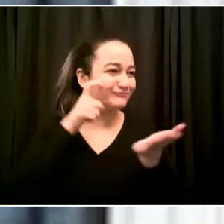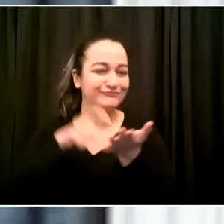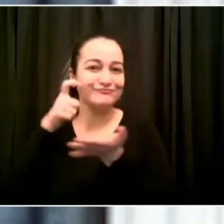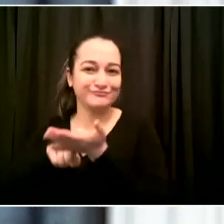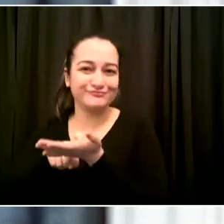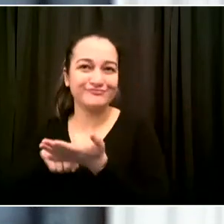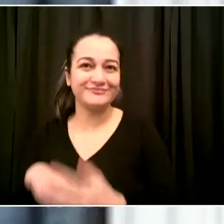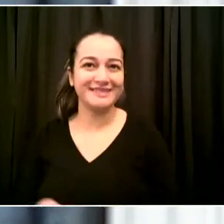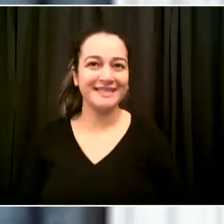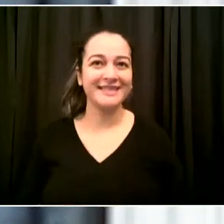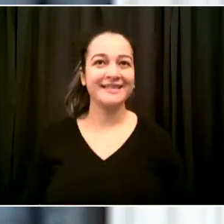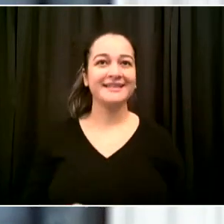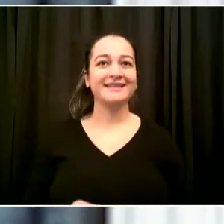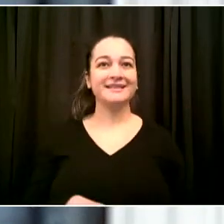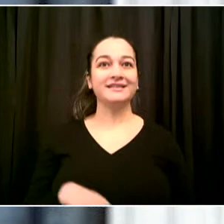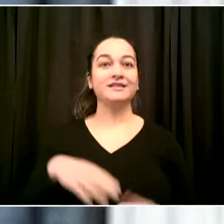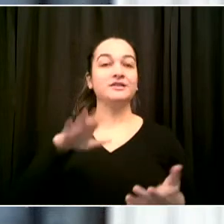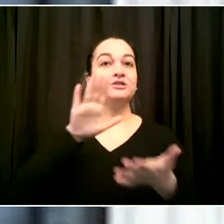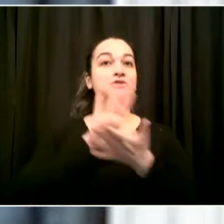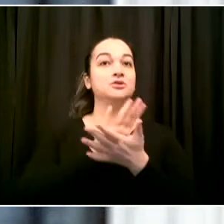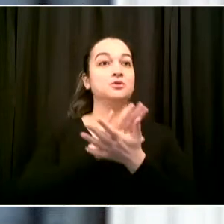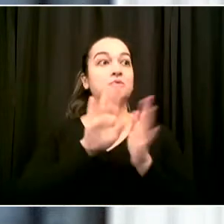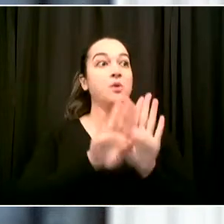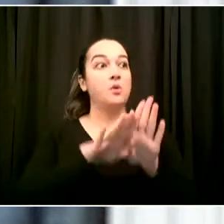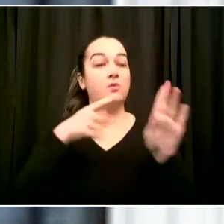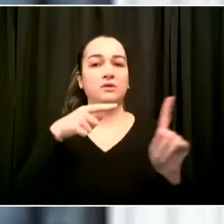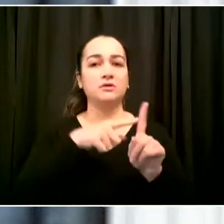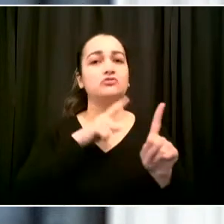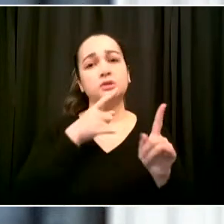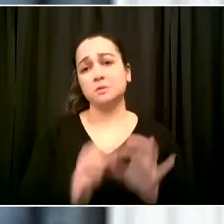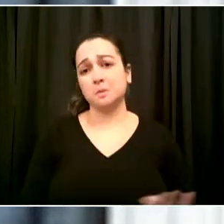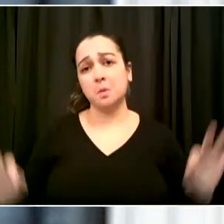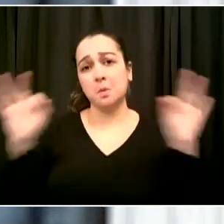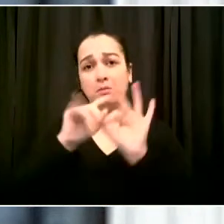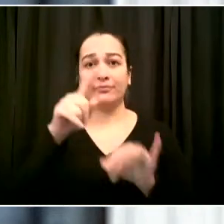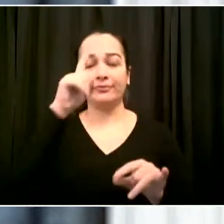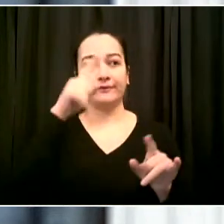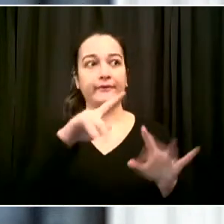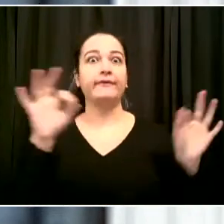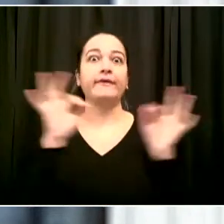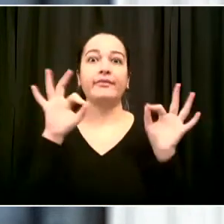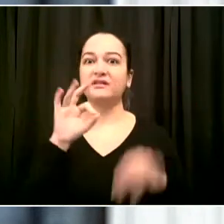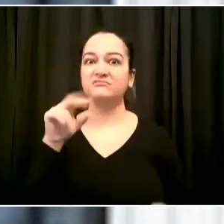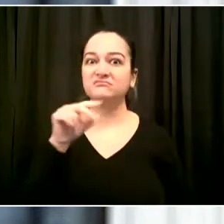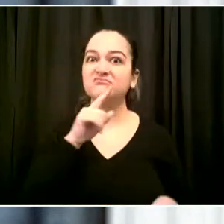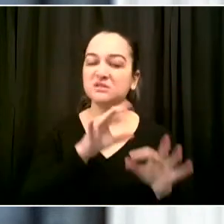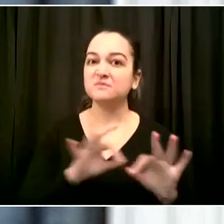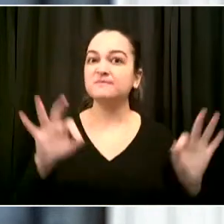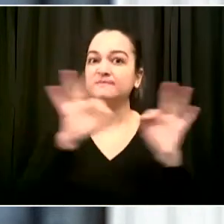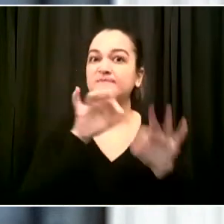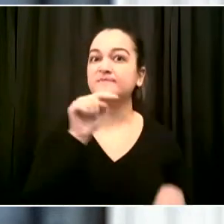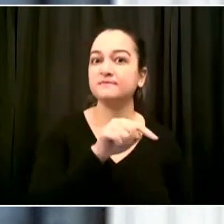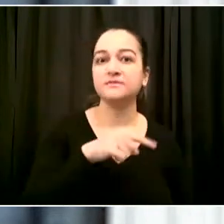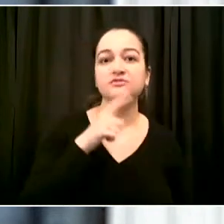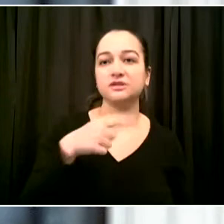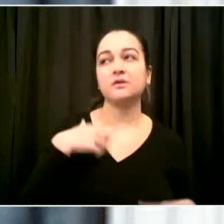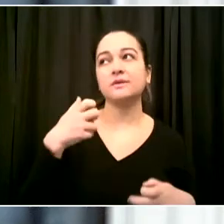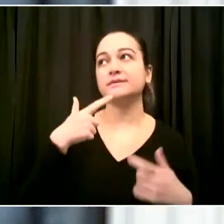THE E FACES OF OUR STUDENTS. IT IS SO CRITICAL THAT WE OPEN OURURSC HOOLS FOR IN PERSON LEARNING AS SOON AS IT IS SAFE TO DO. NONE O OF ITHS WOULD'VE BEEN POP POSSIBLE